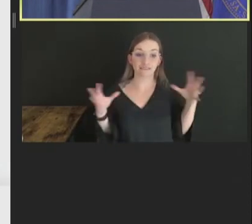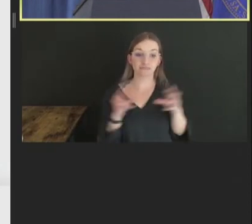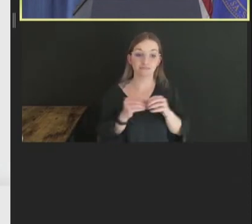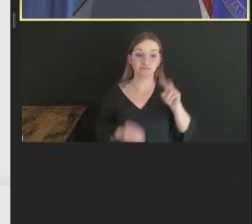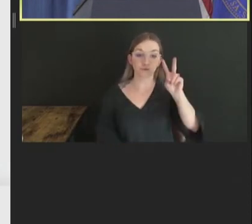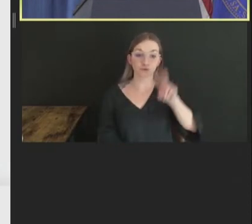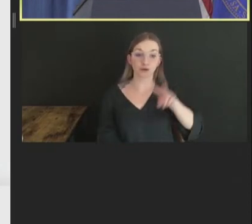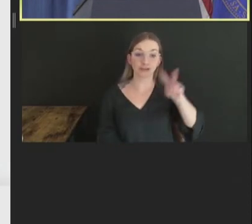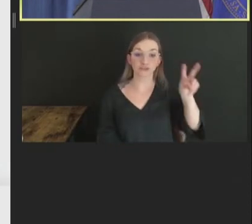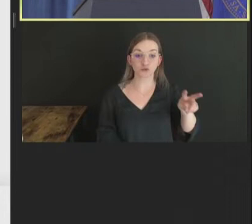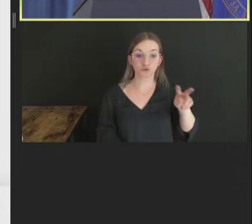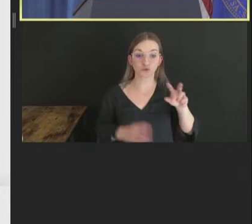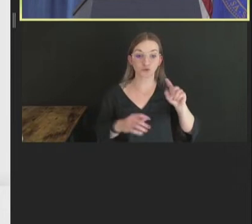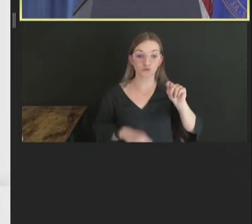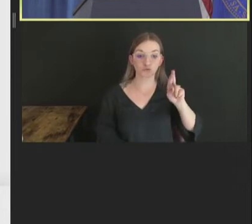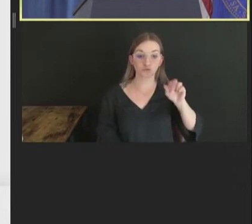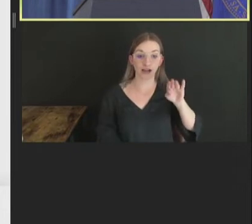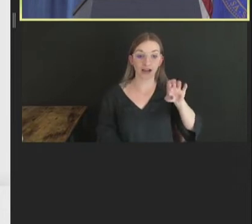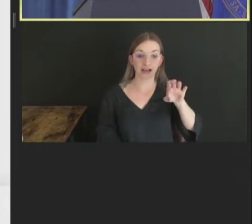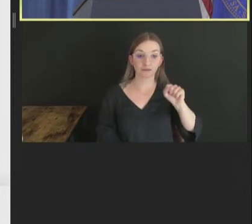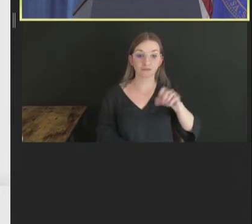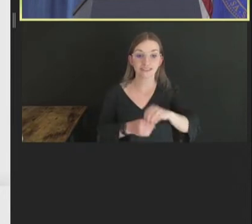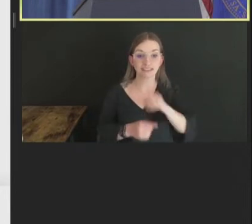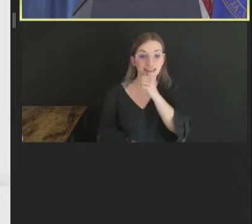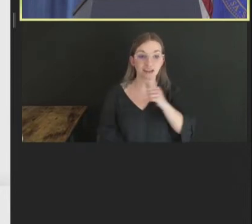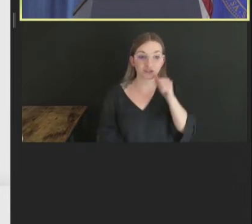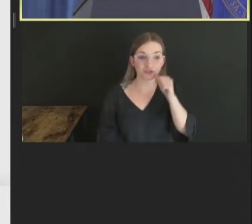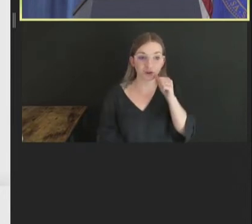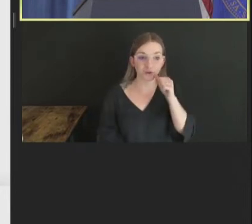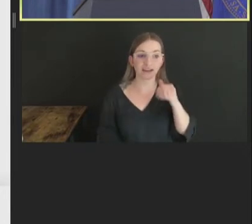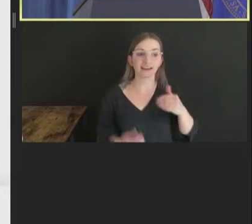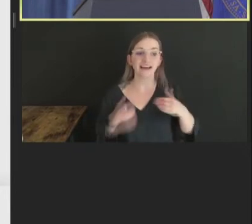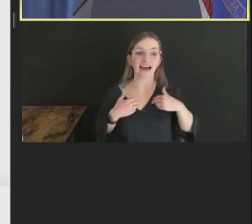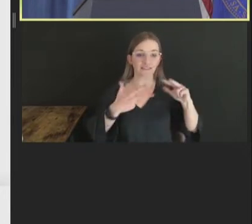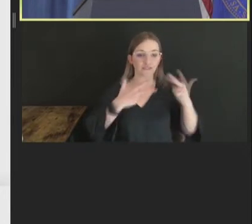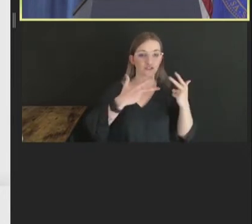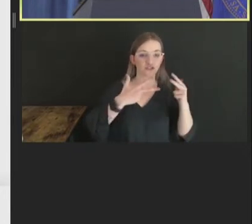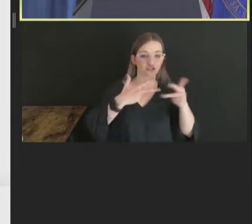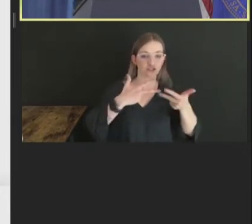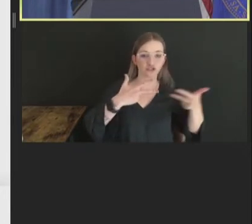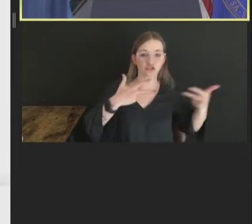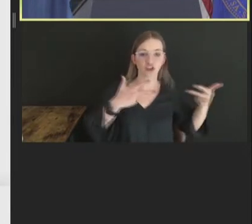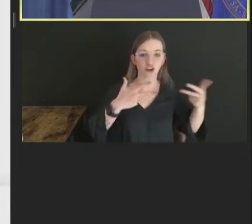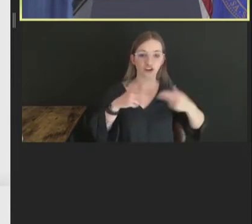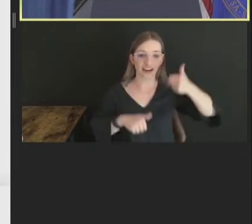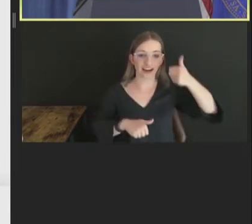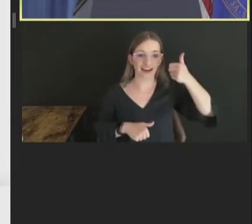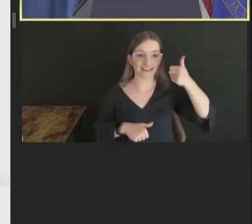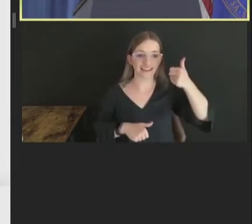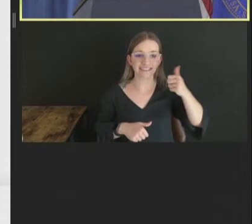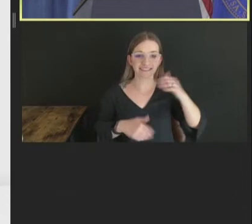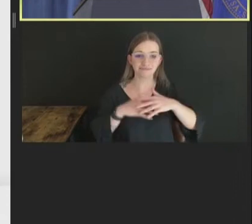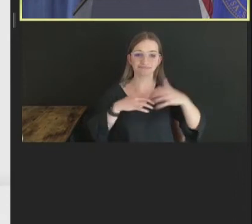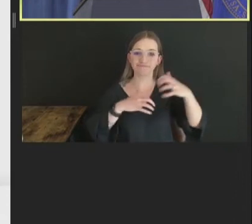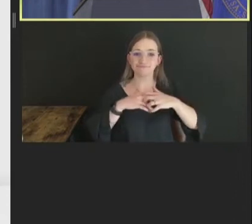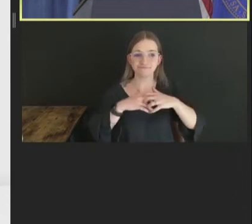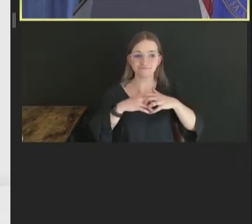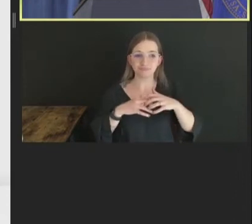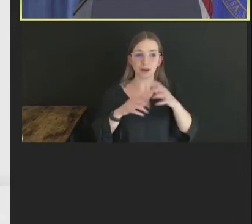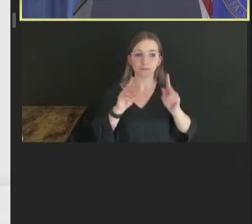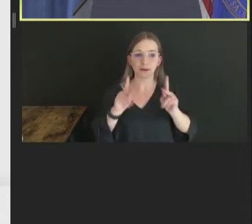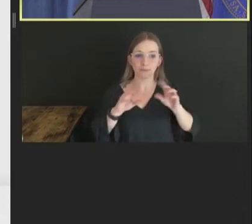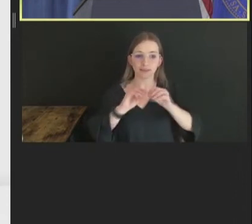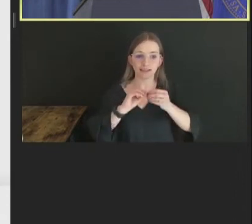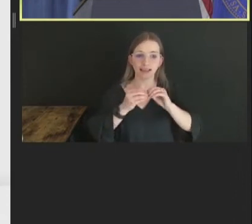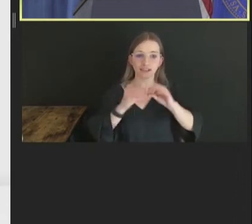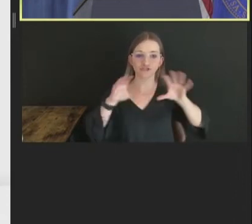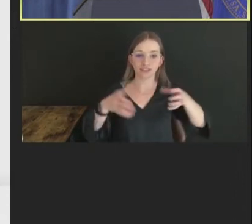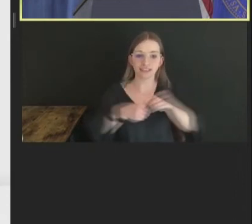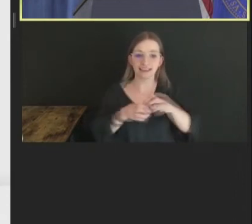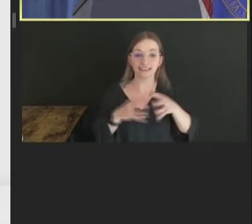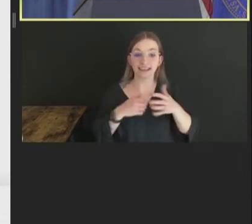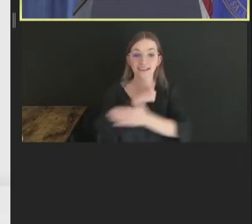population in the country, as well as 28 percent of our lands are tribal. And even though the MMR